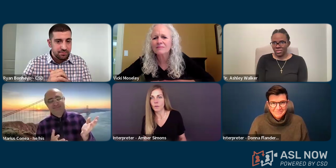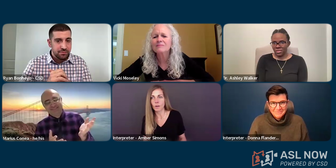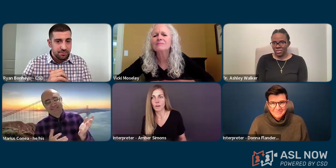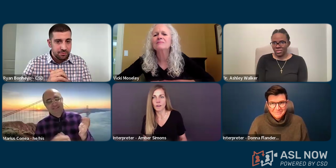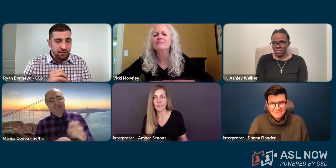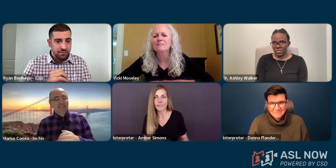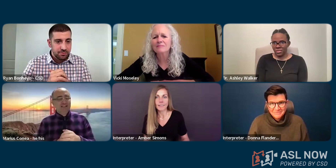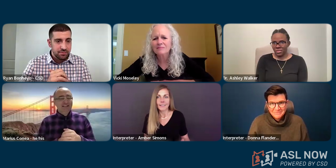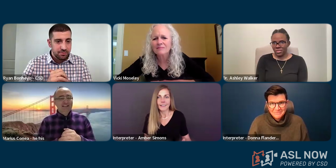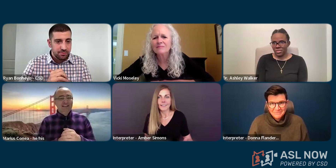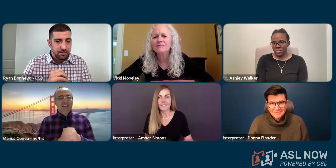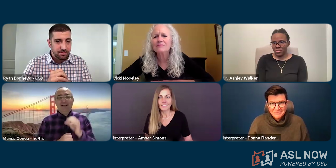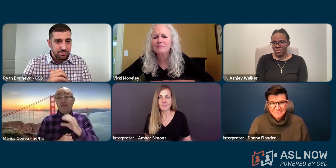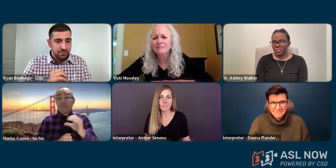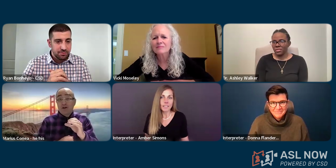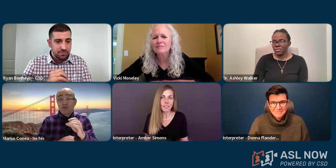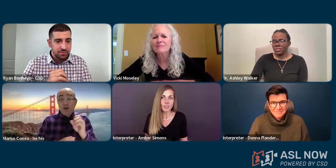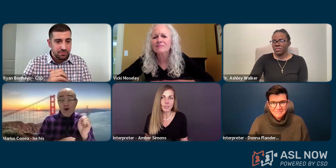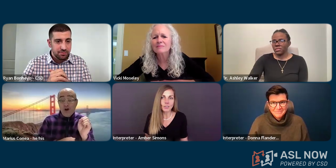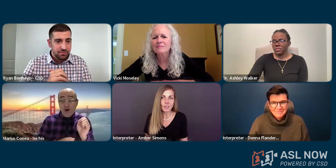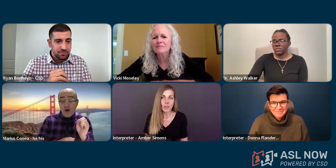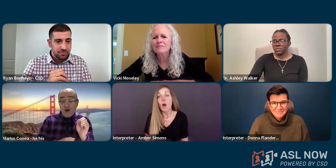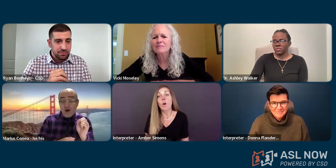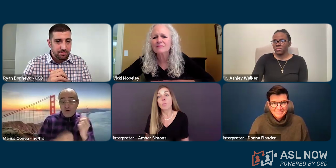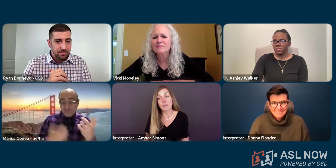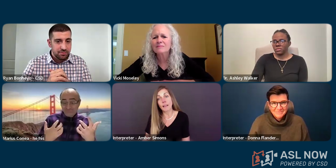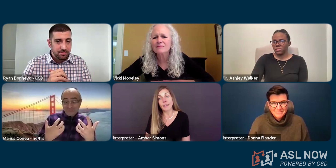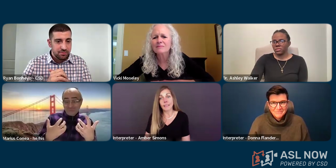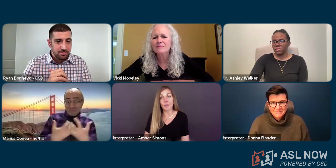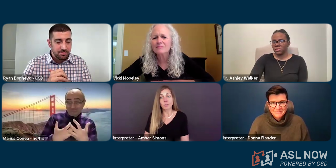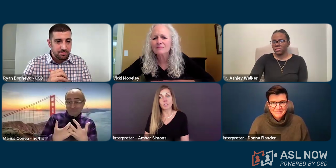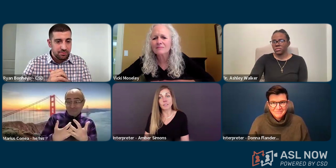or take notes, rely on captions.